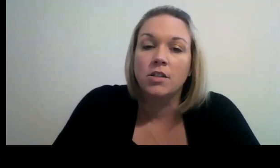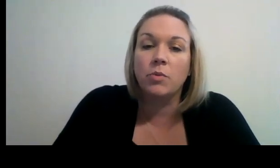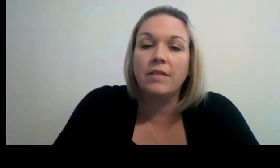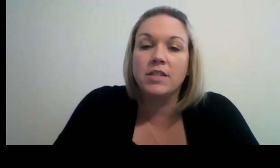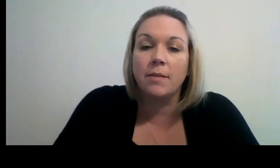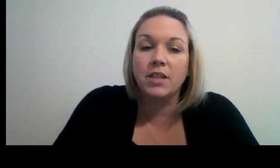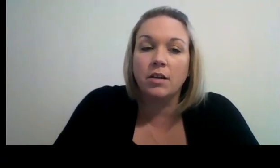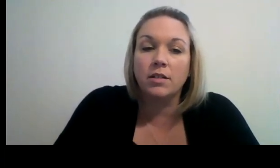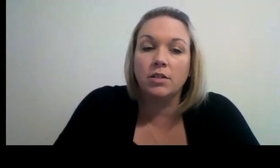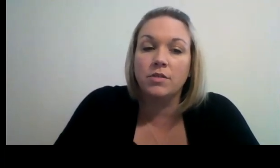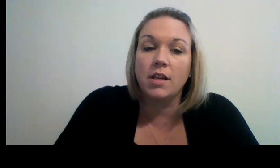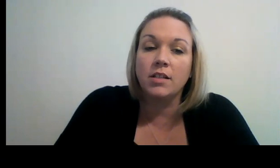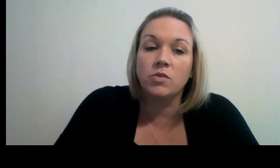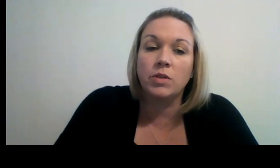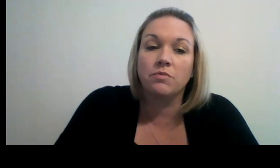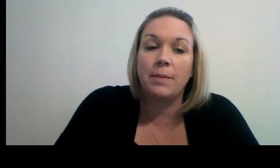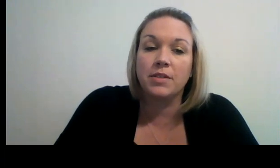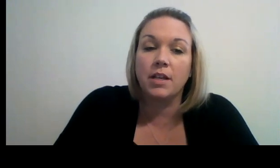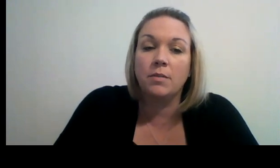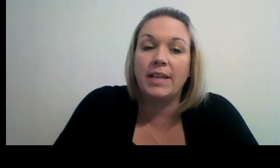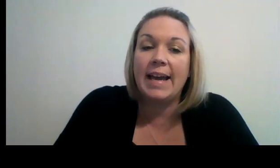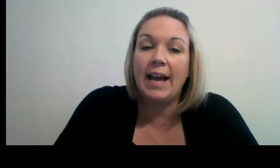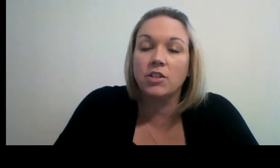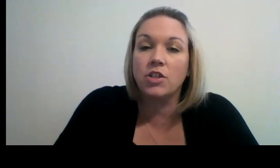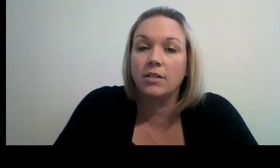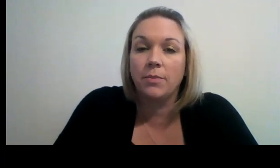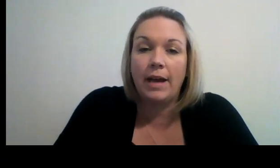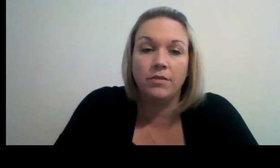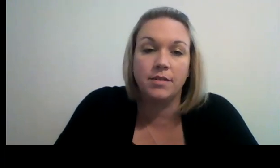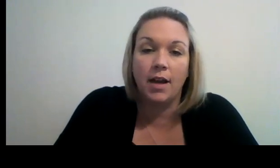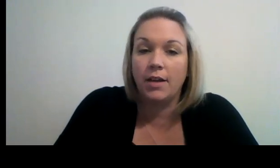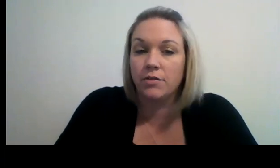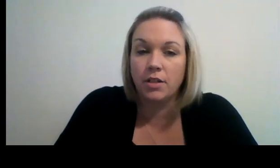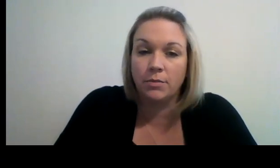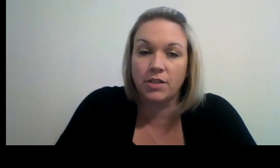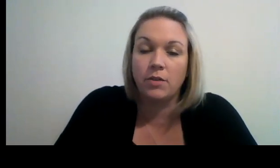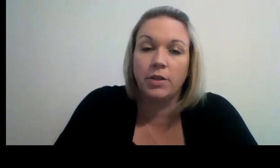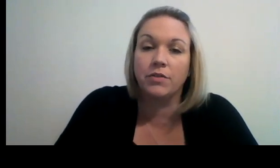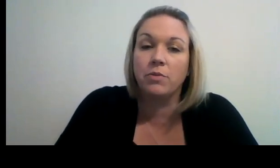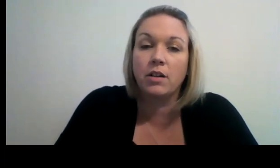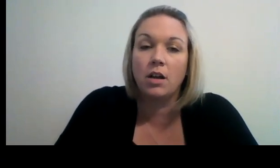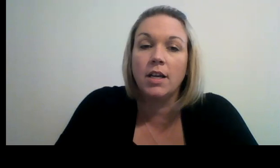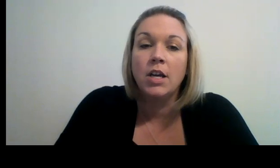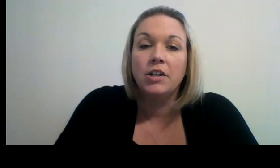So we have something called loan signs which are represented by the hashtag or the pound sign or the number sign whatever you want to call it.